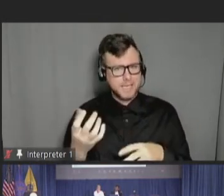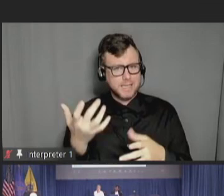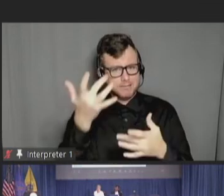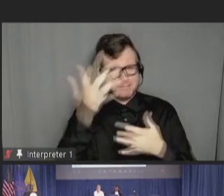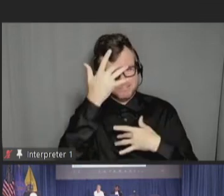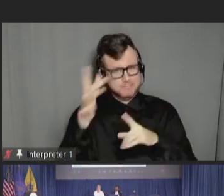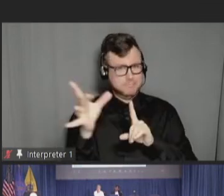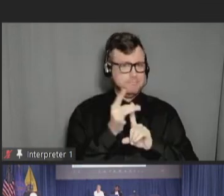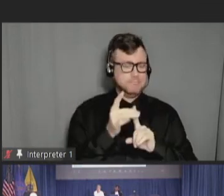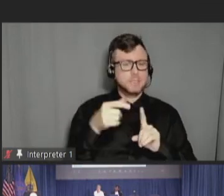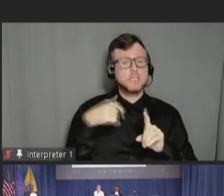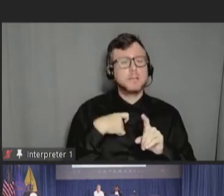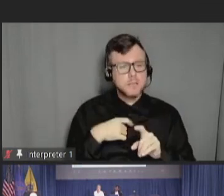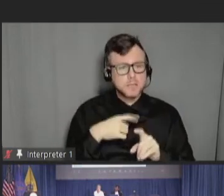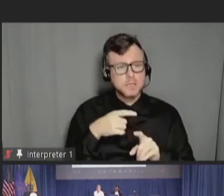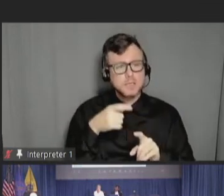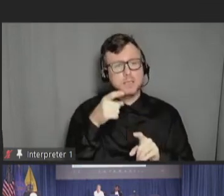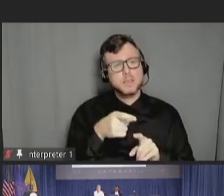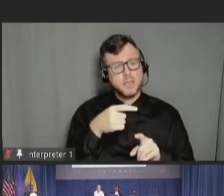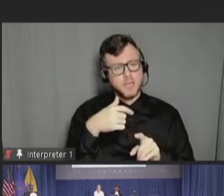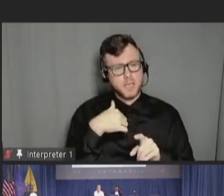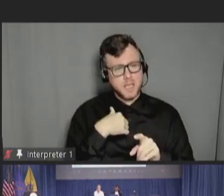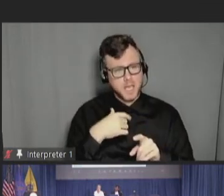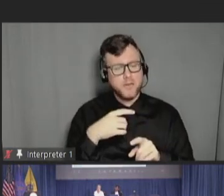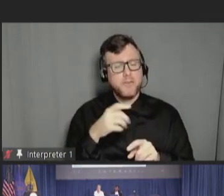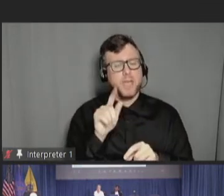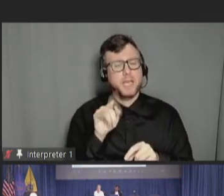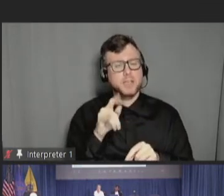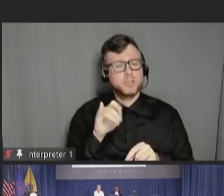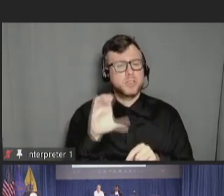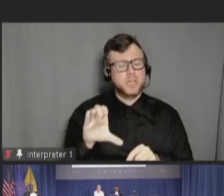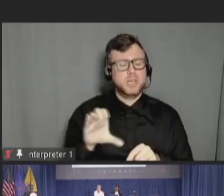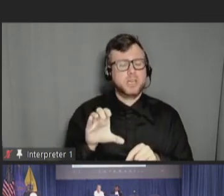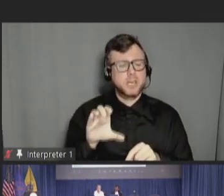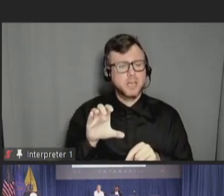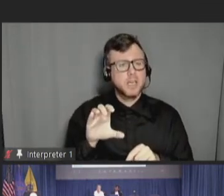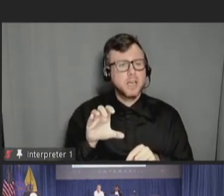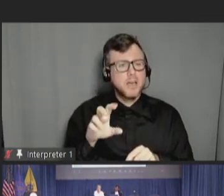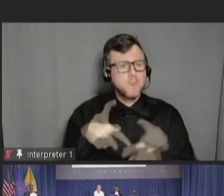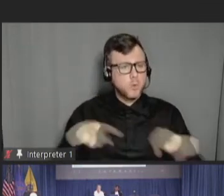can exhibit a degree of antigenic variability, which is very important to consider if we want